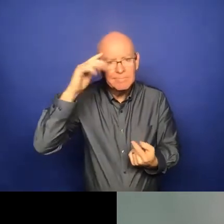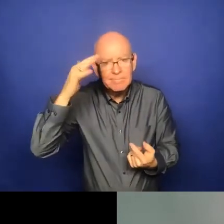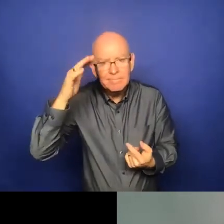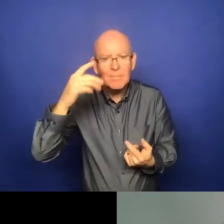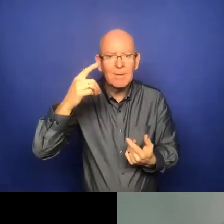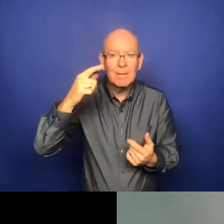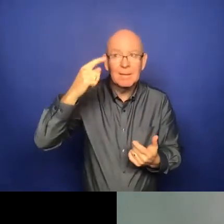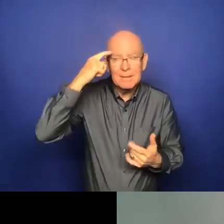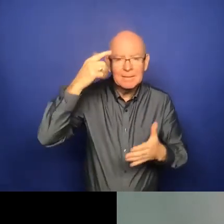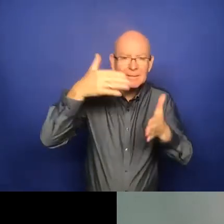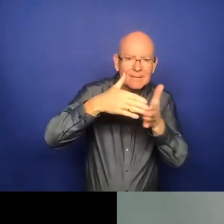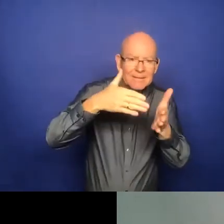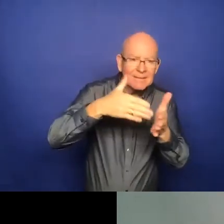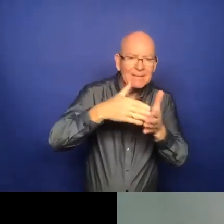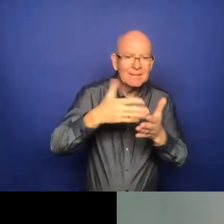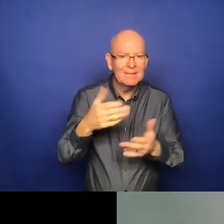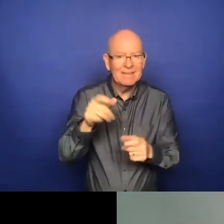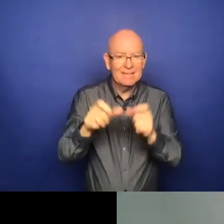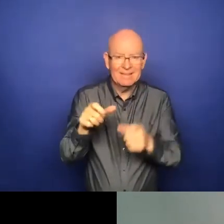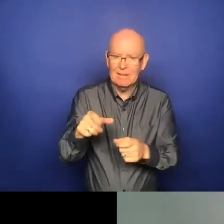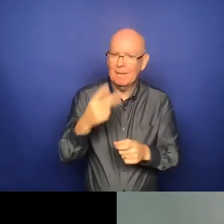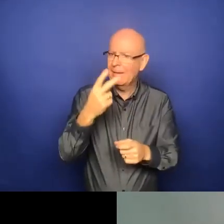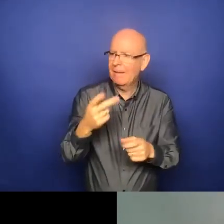of Internet surveys. Assistive devices are available